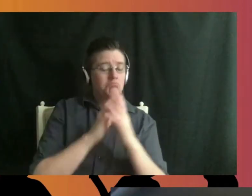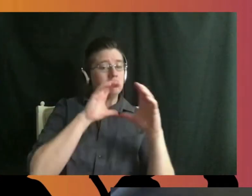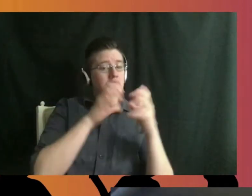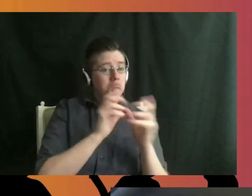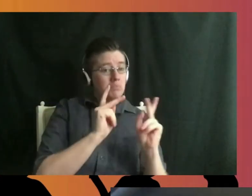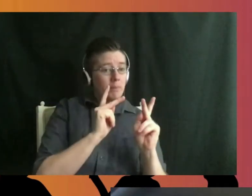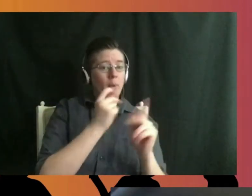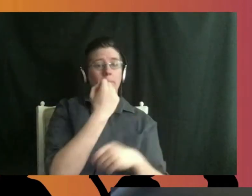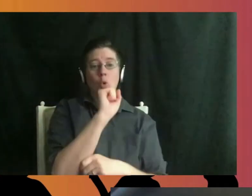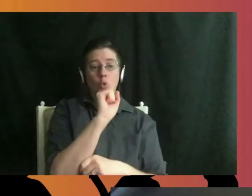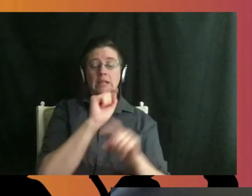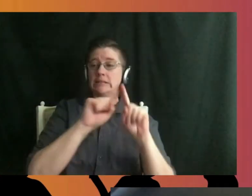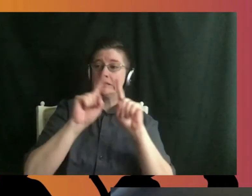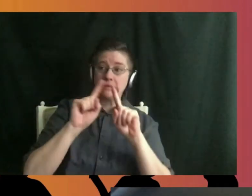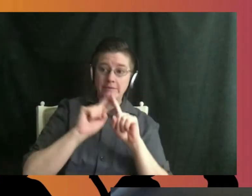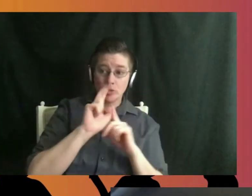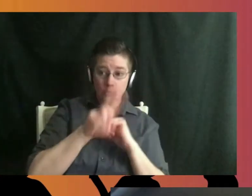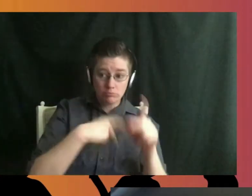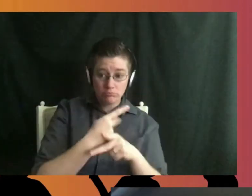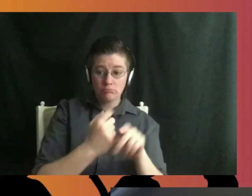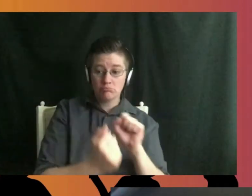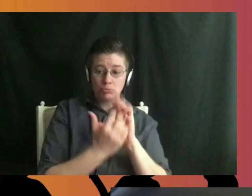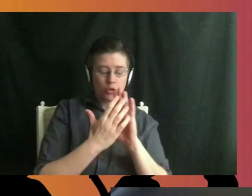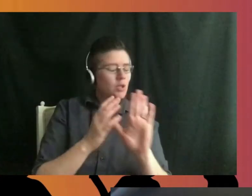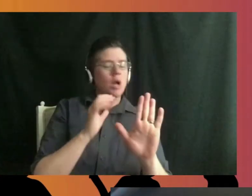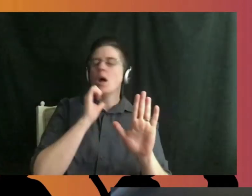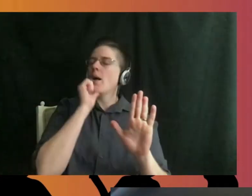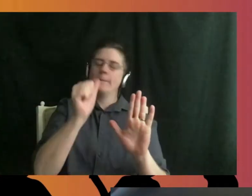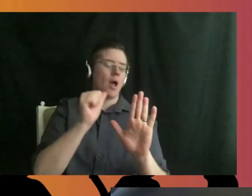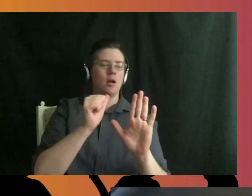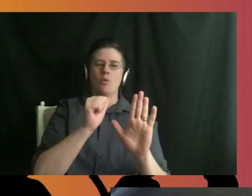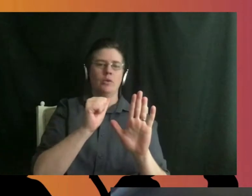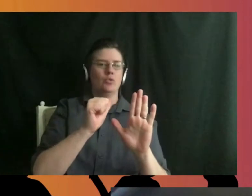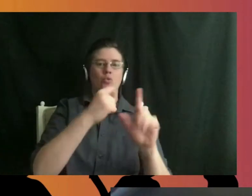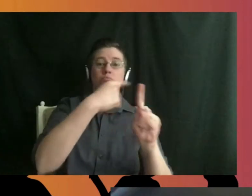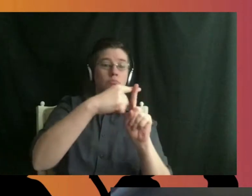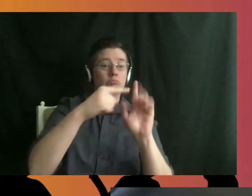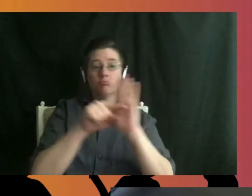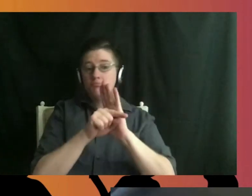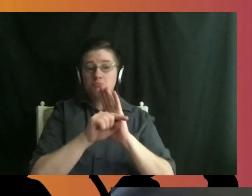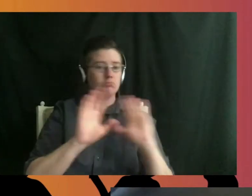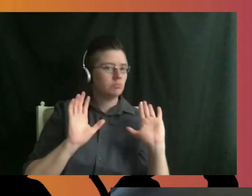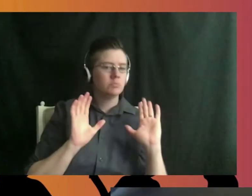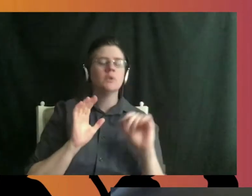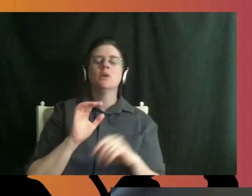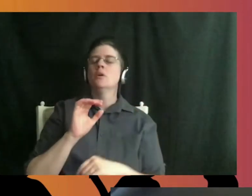to police their protest however i'm not going to condone violence uh and not going to condone young